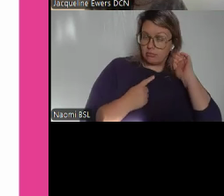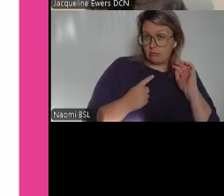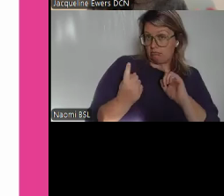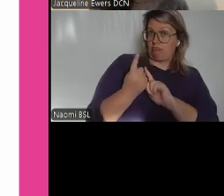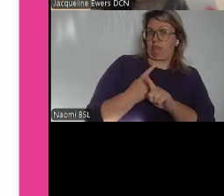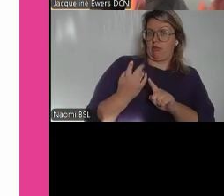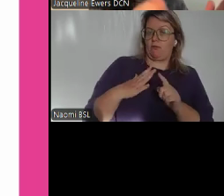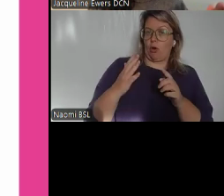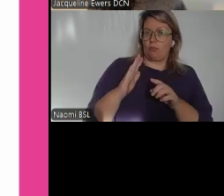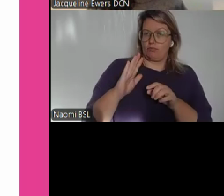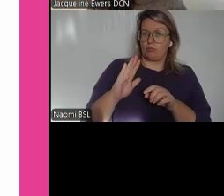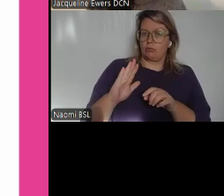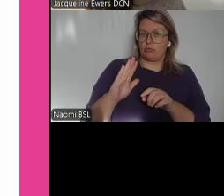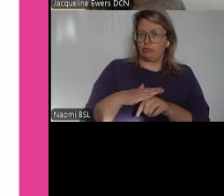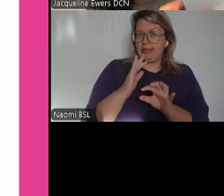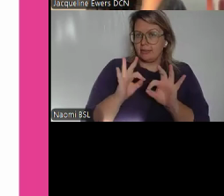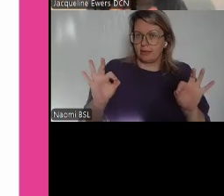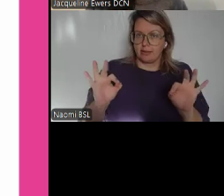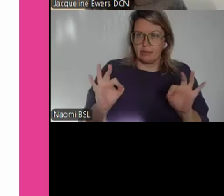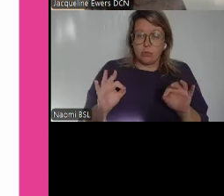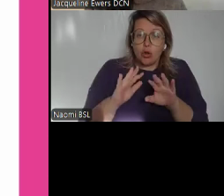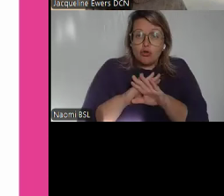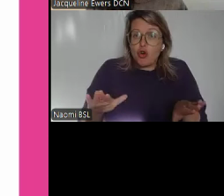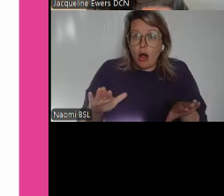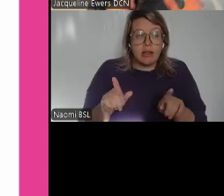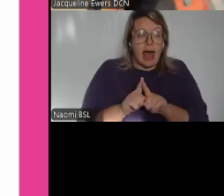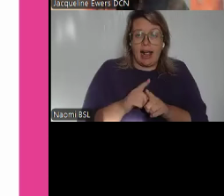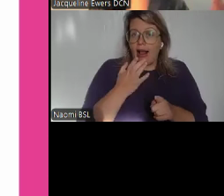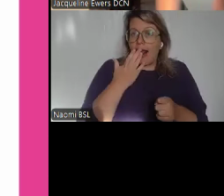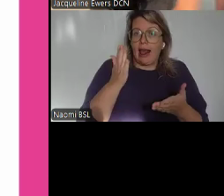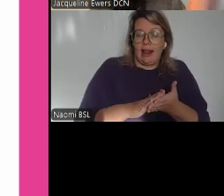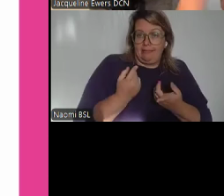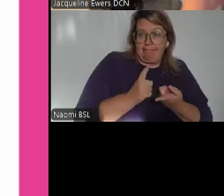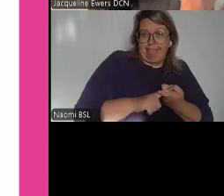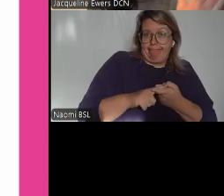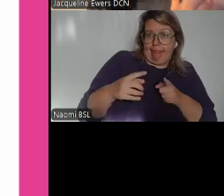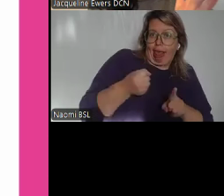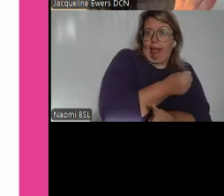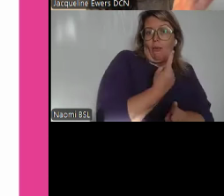They're not segmenting me for good and pinning me,